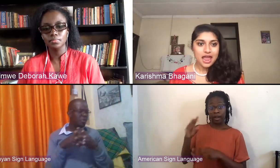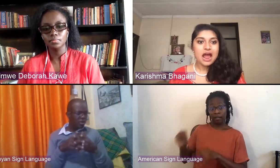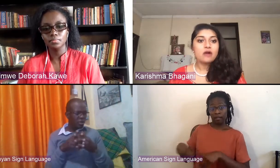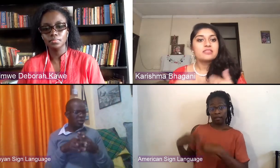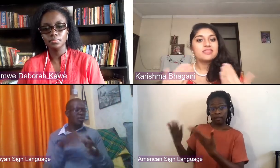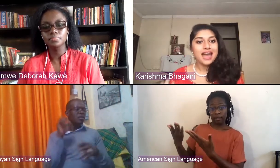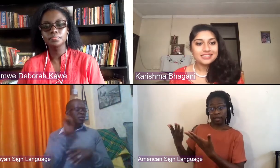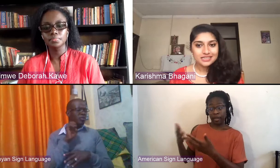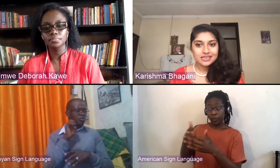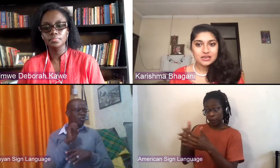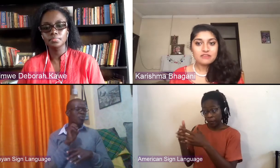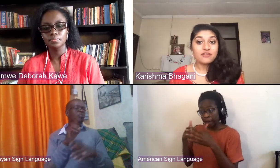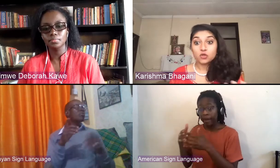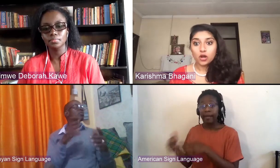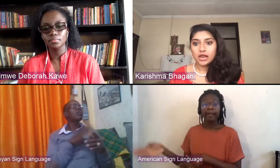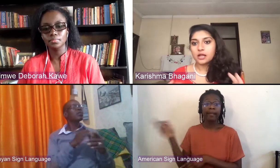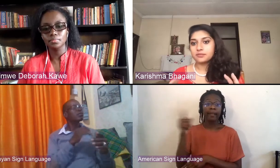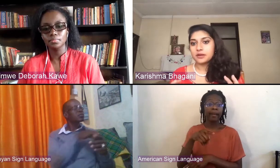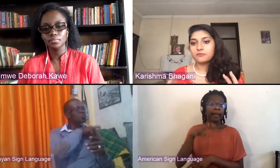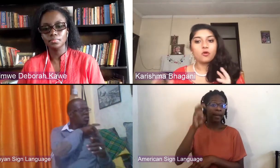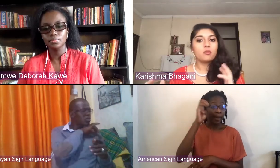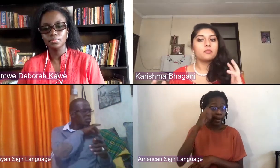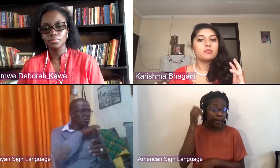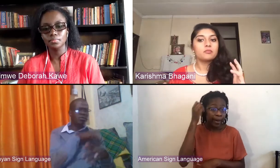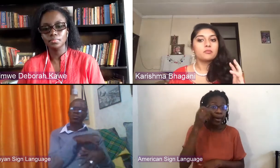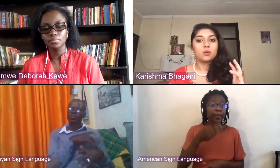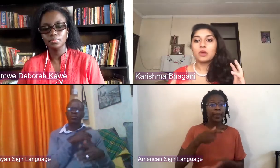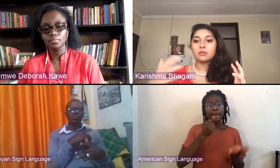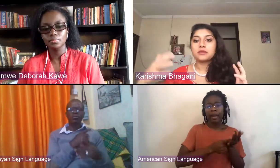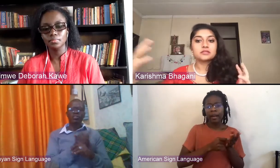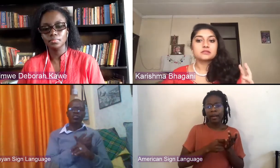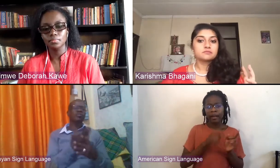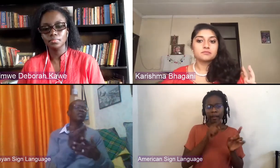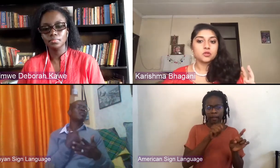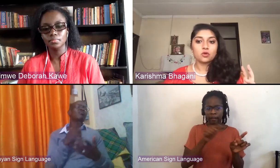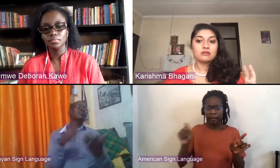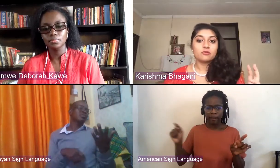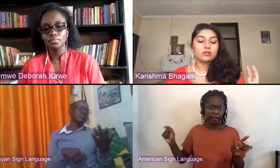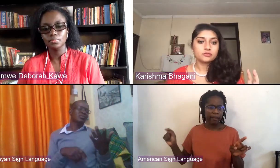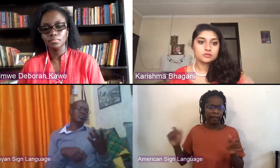And how did that if at all help inform the way the piece, you know, evolved?